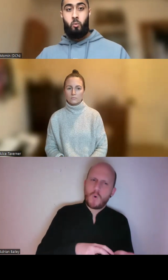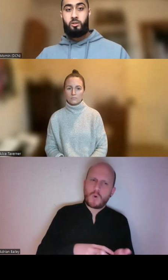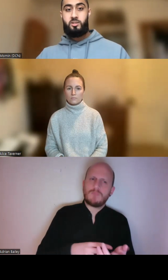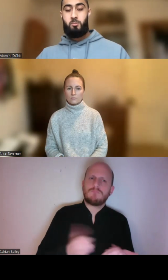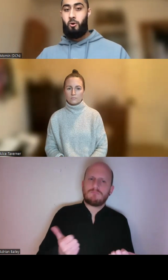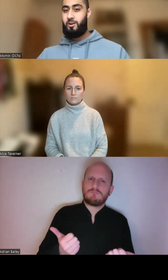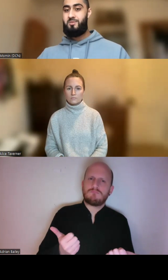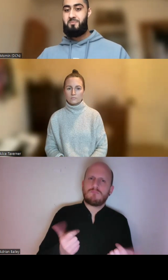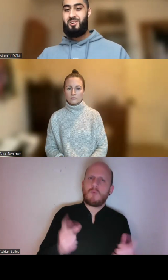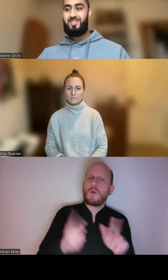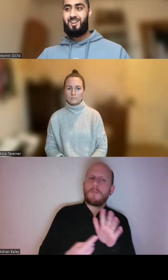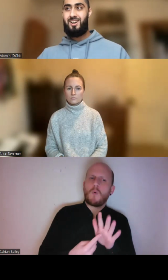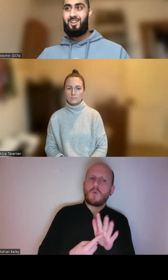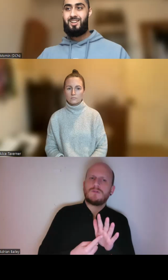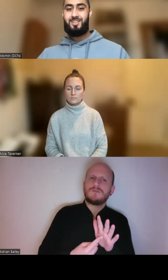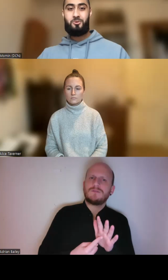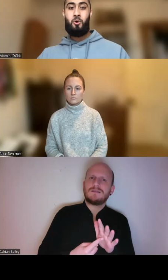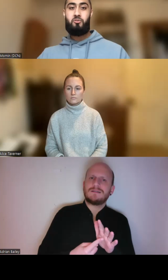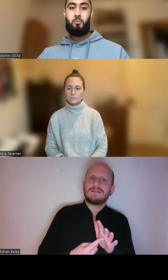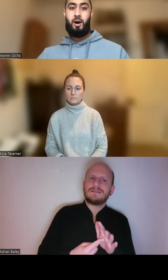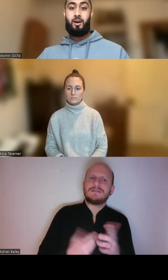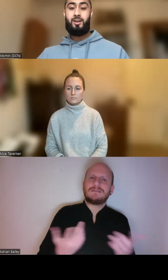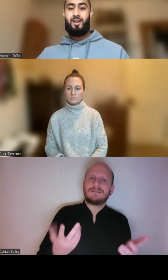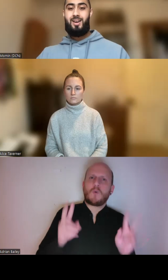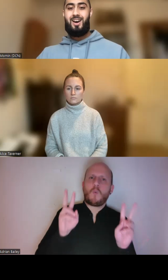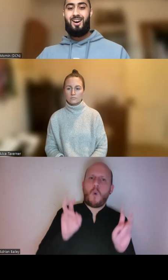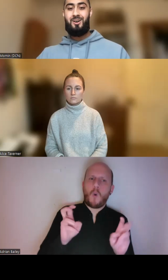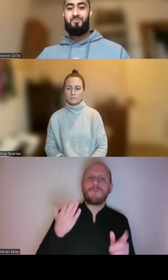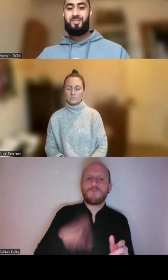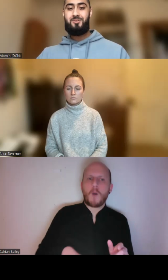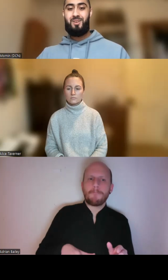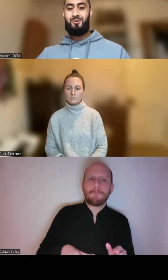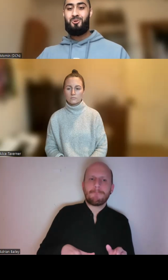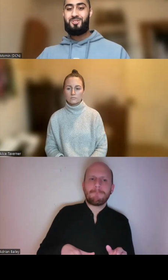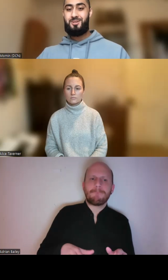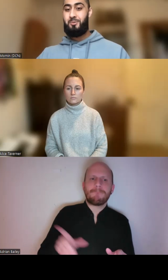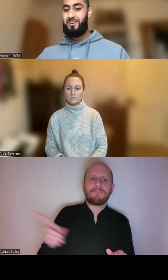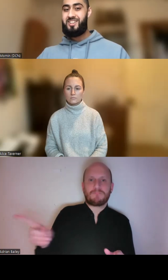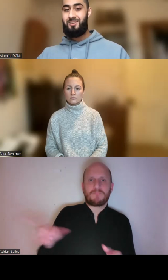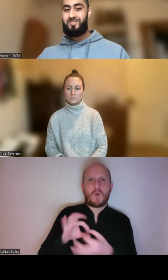What's important to remember is, and it's a quote from my co-host on this webinar, James,